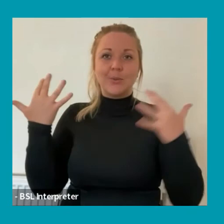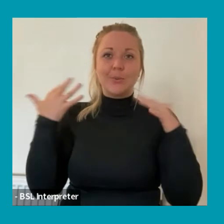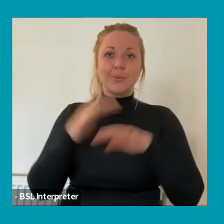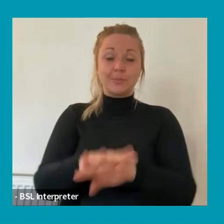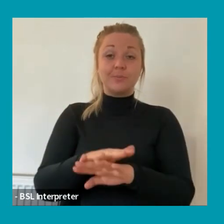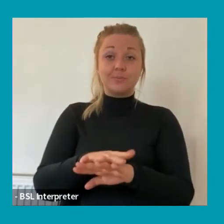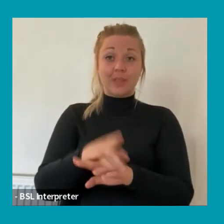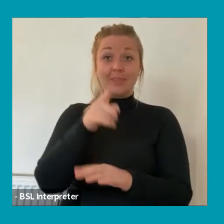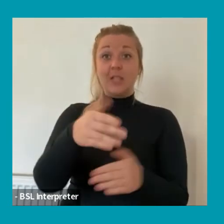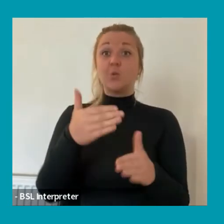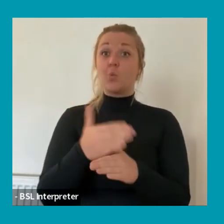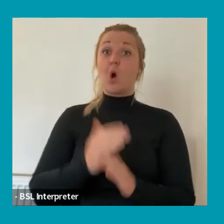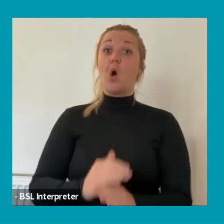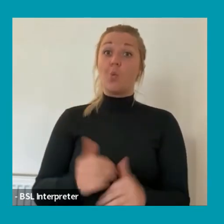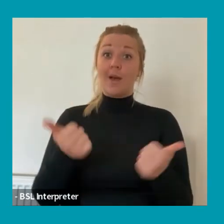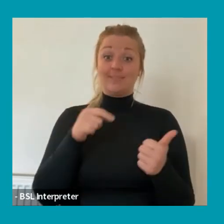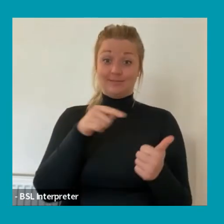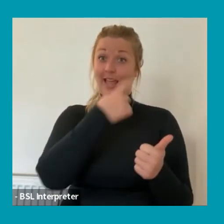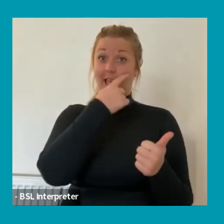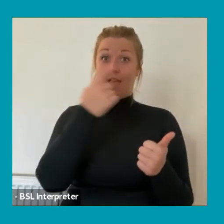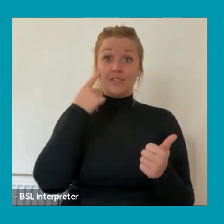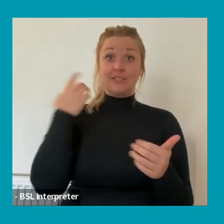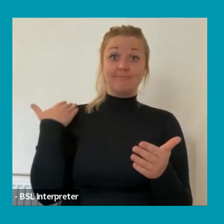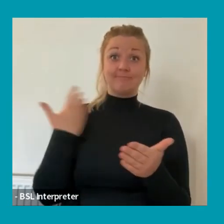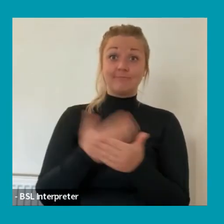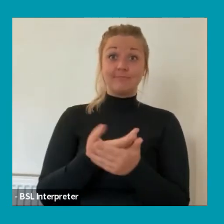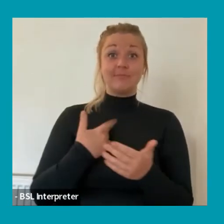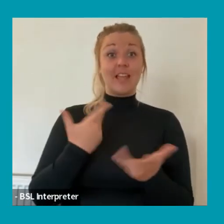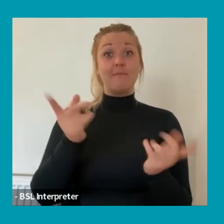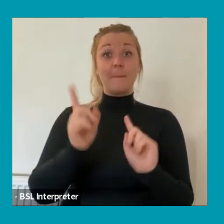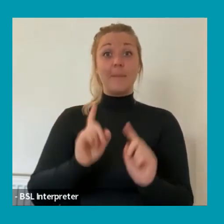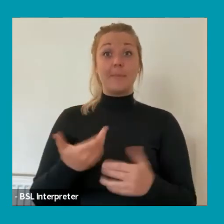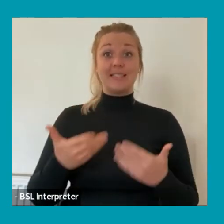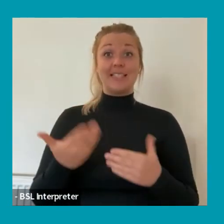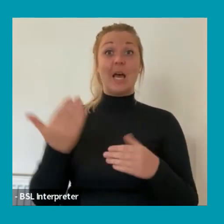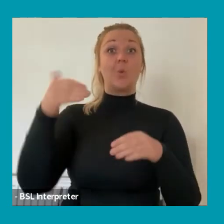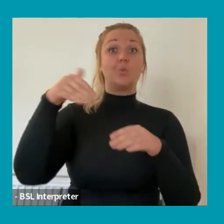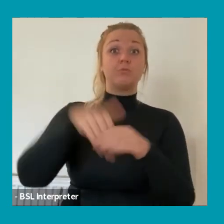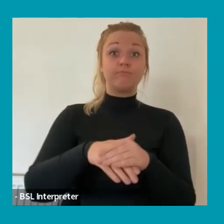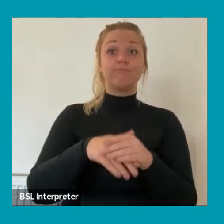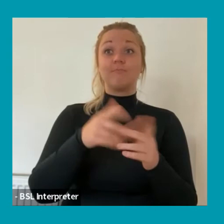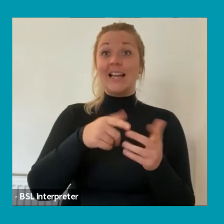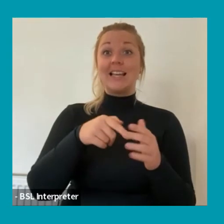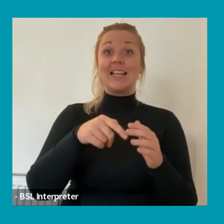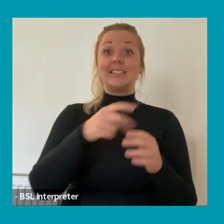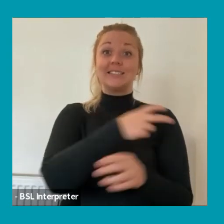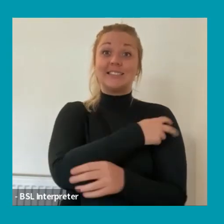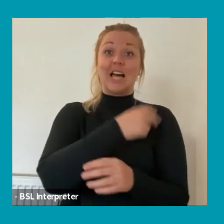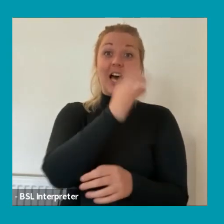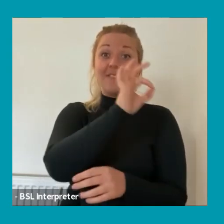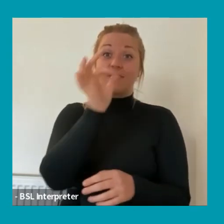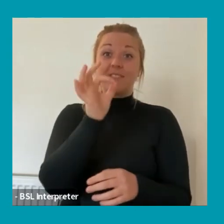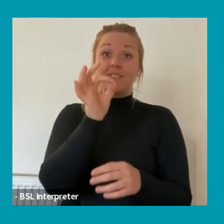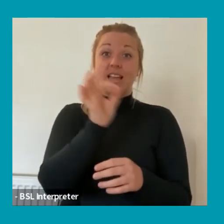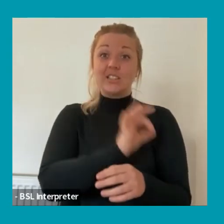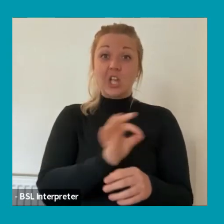The evidence is if people are now engaging in staff engagement surveys they must feel more listened to.